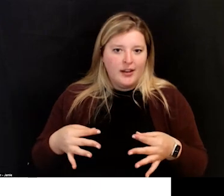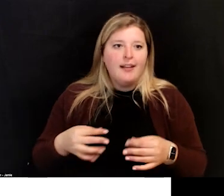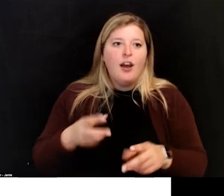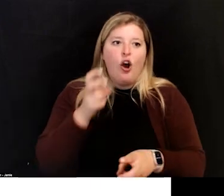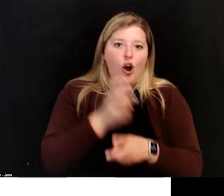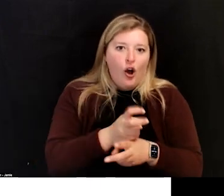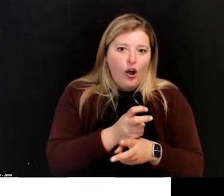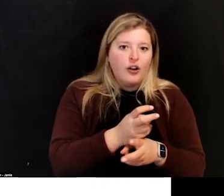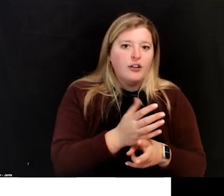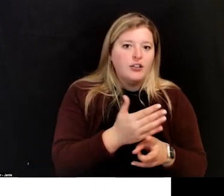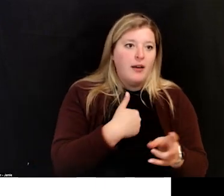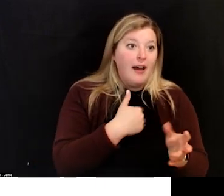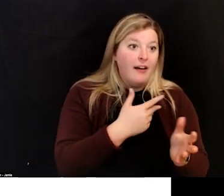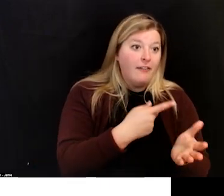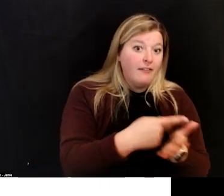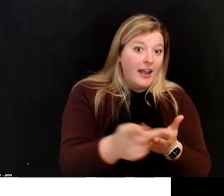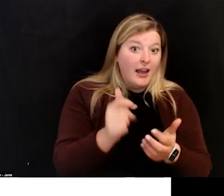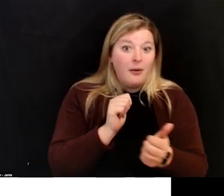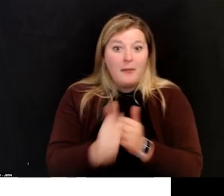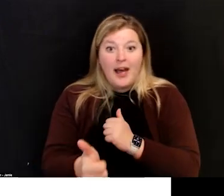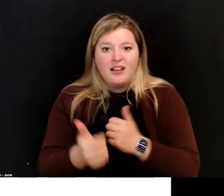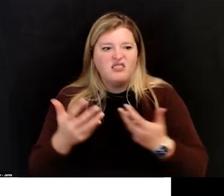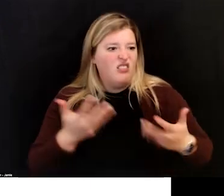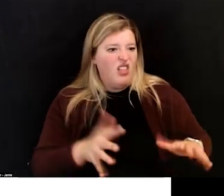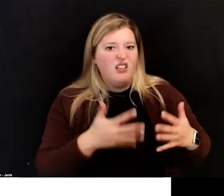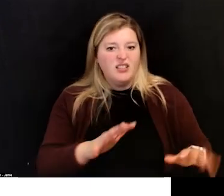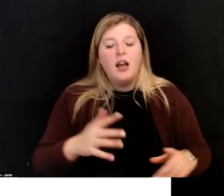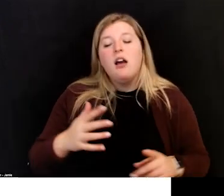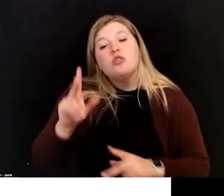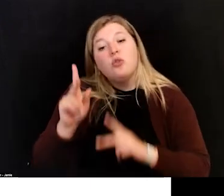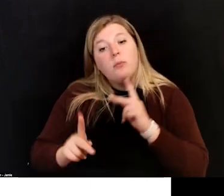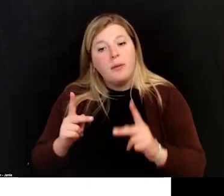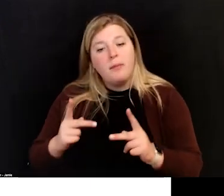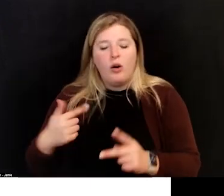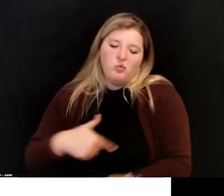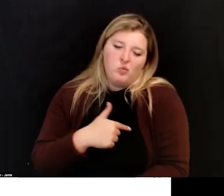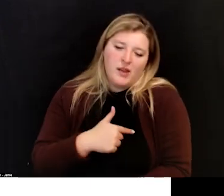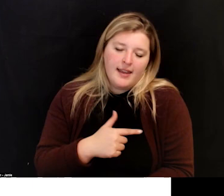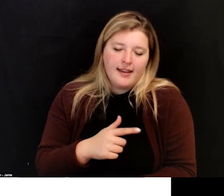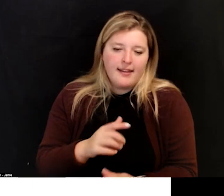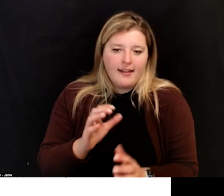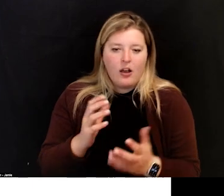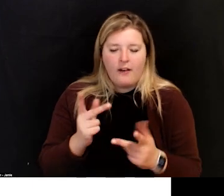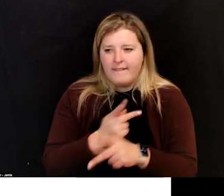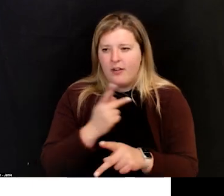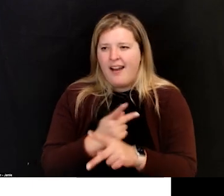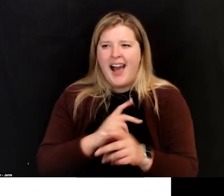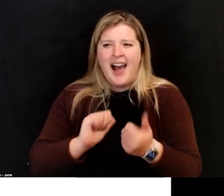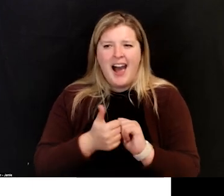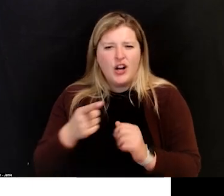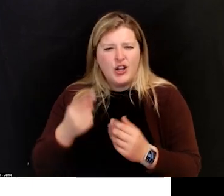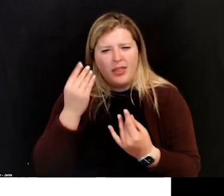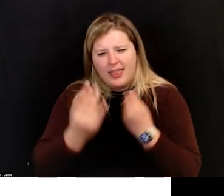And so people are exploring. We don't have answers yet. But we are exploring this question of how do you think about that, and the first public